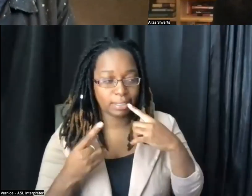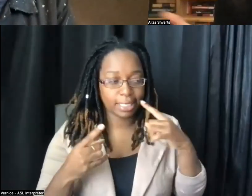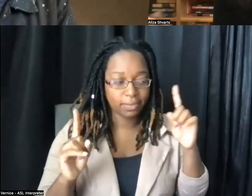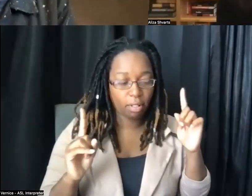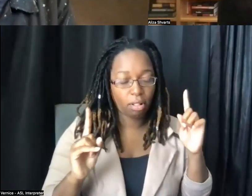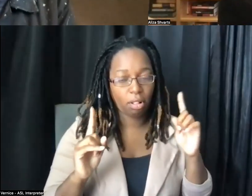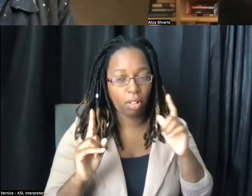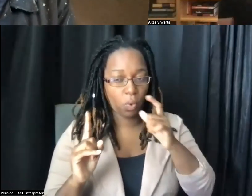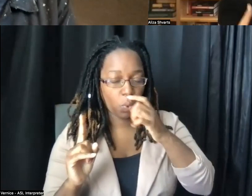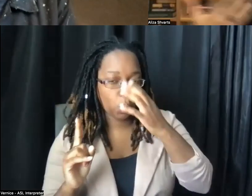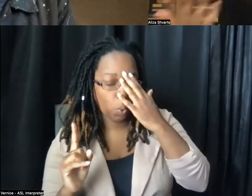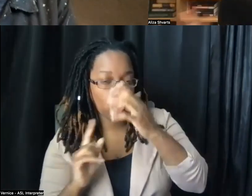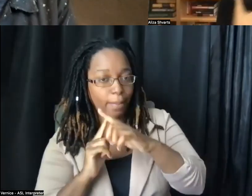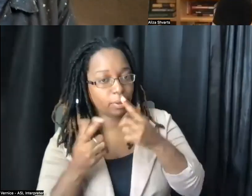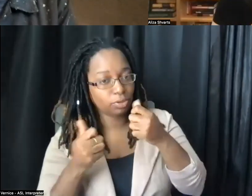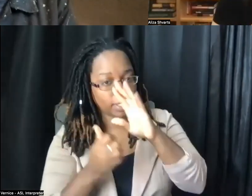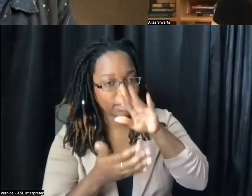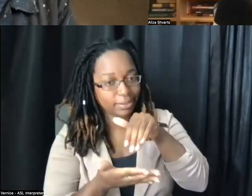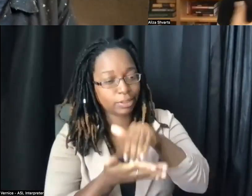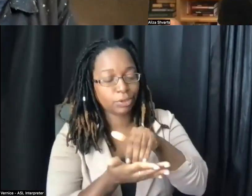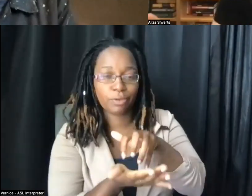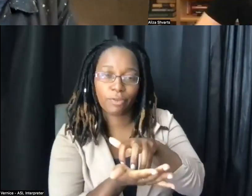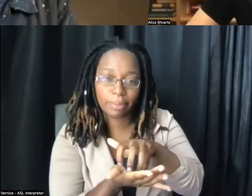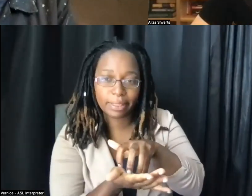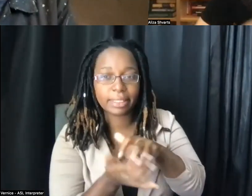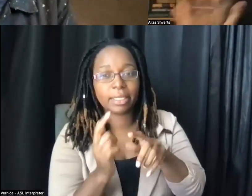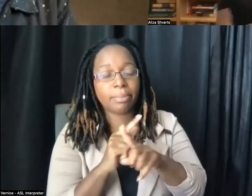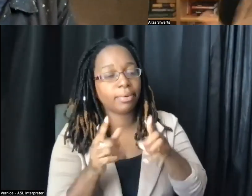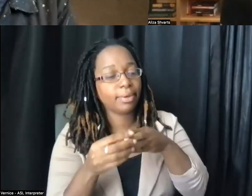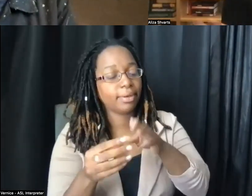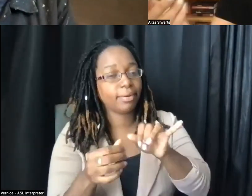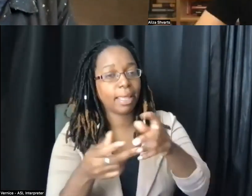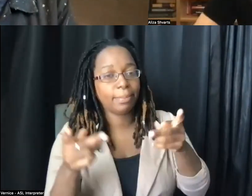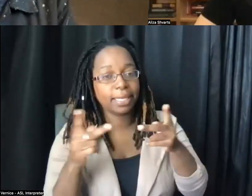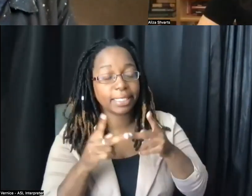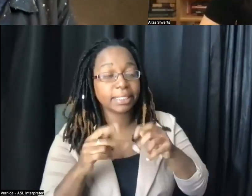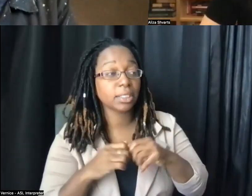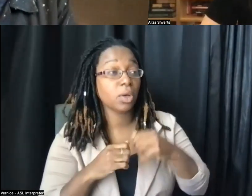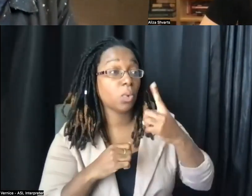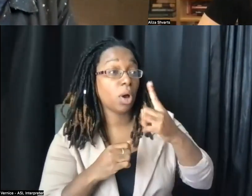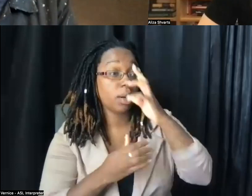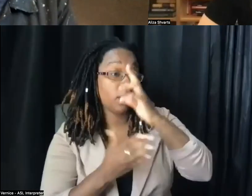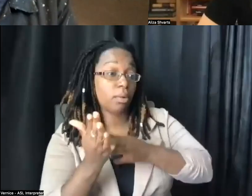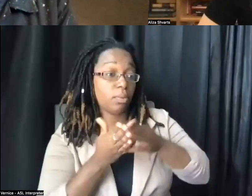and what we perceive as the successful network but, actually leading from that vulnerable place of